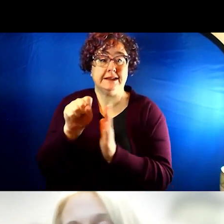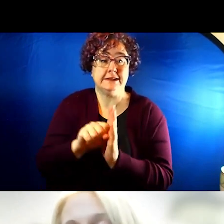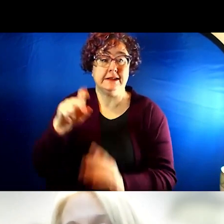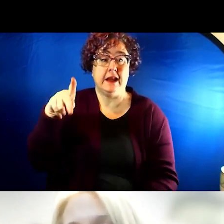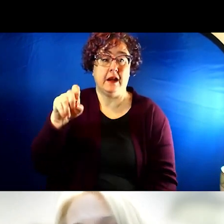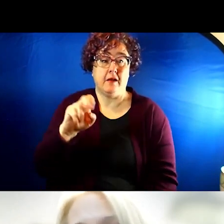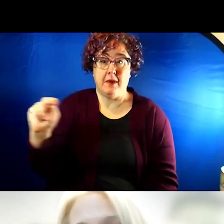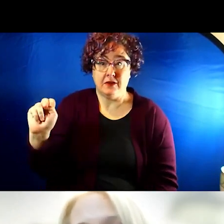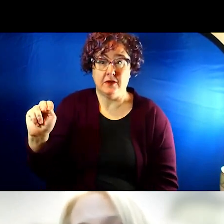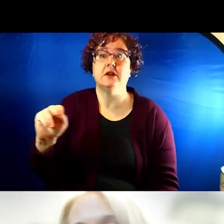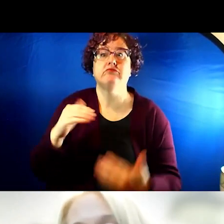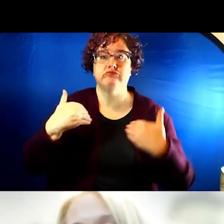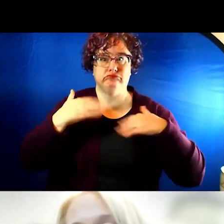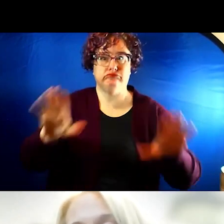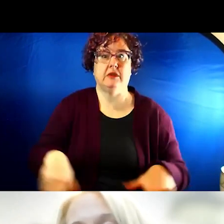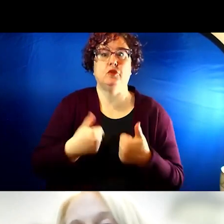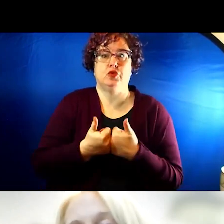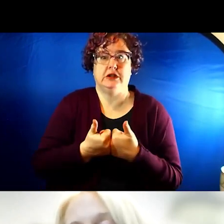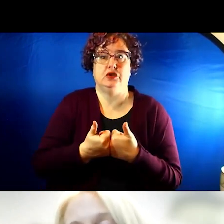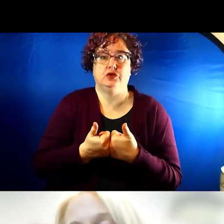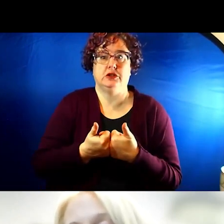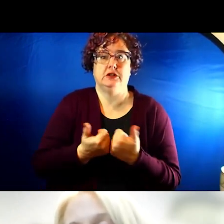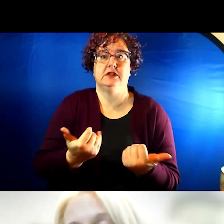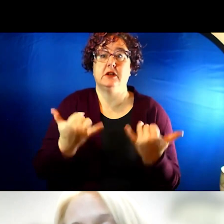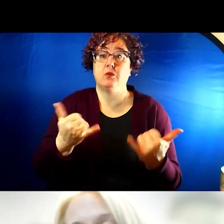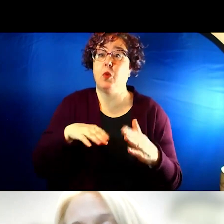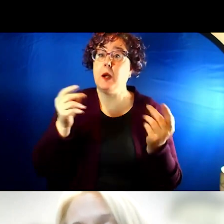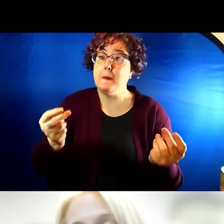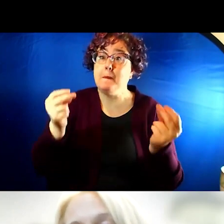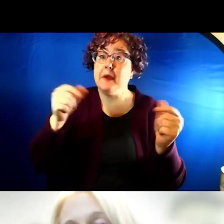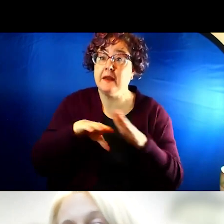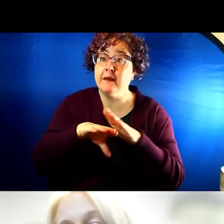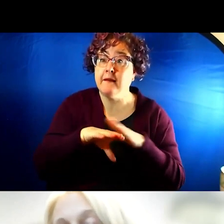WE ALSO WANT TO CREATE IMMEDIATE ACCESS TO CRISIS SUPPORTS, WHICH